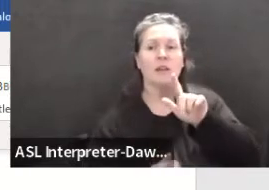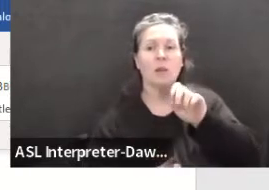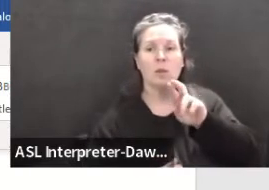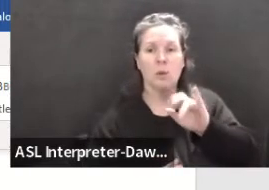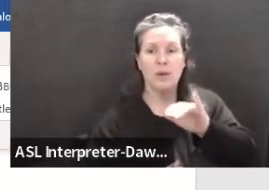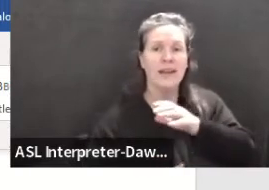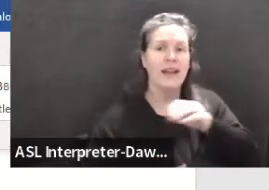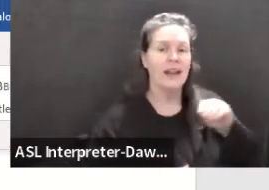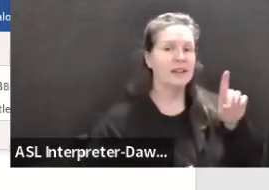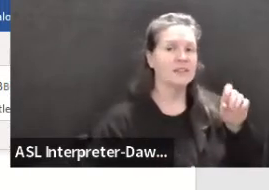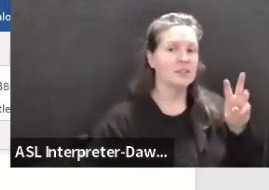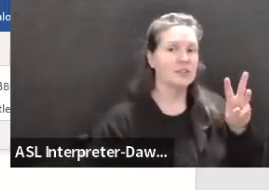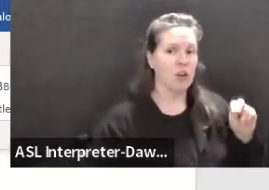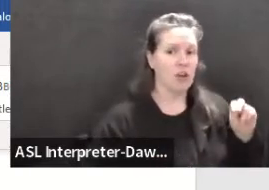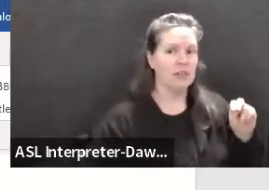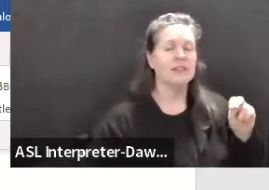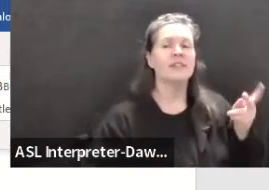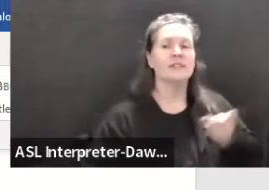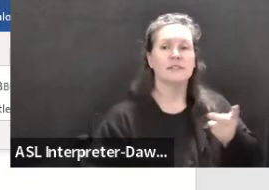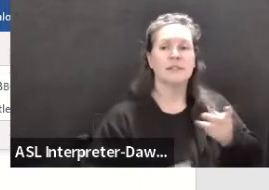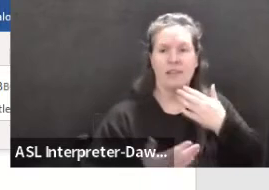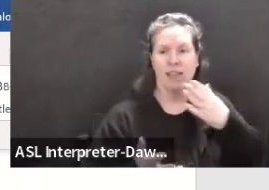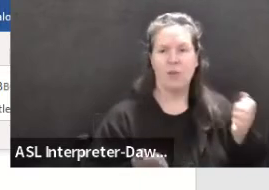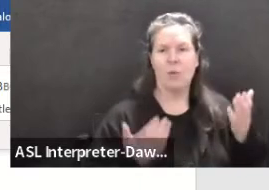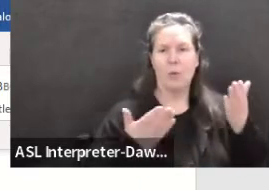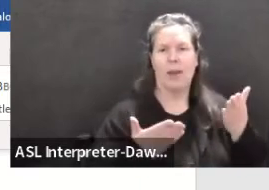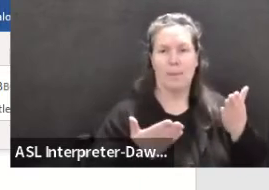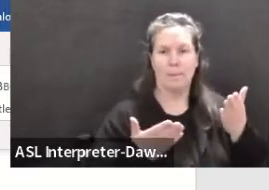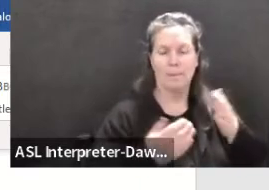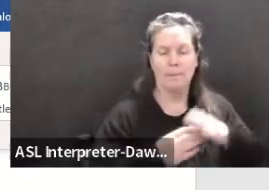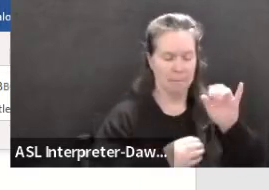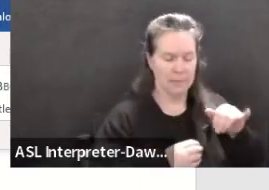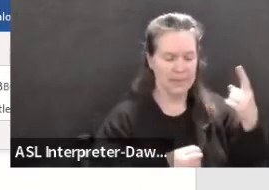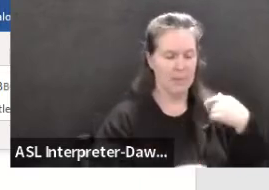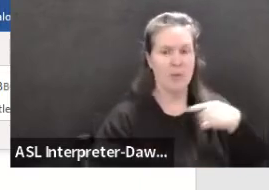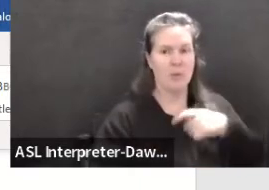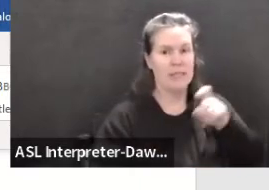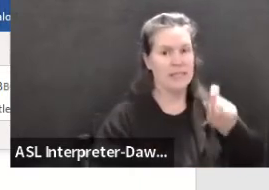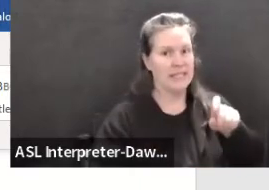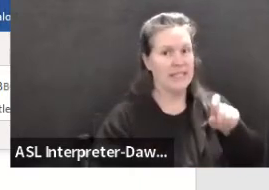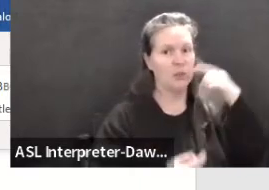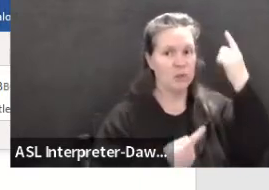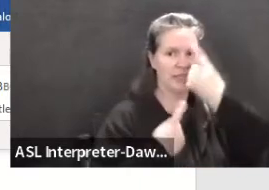that we really do, and thank you for bringing that up. It's something that we do need to take into consideration.